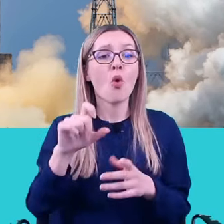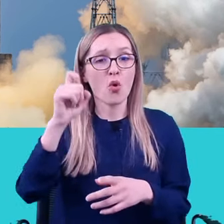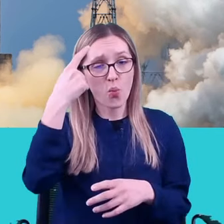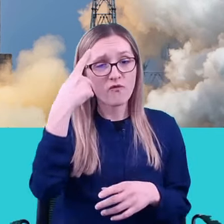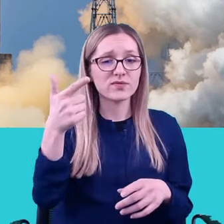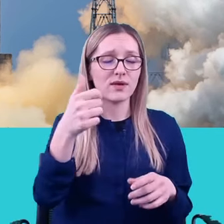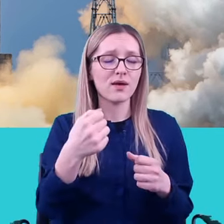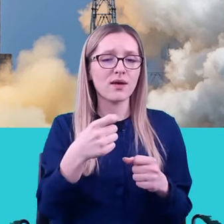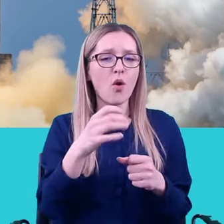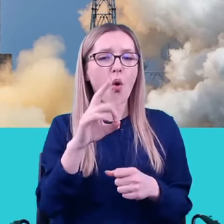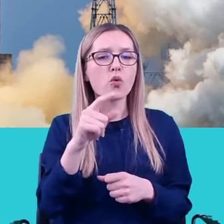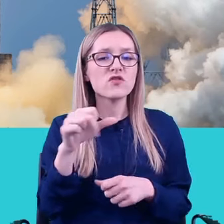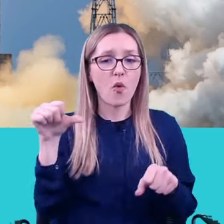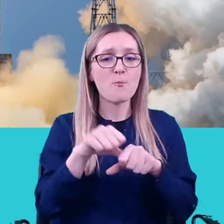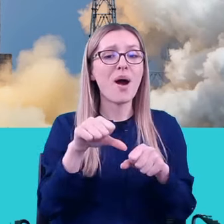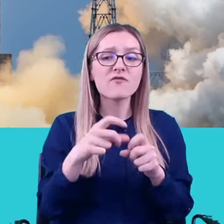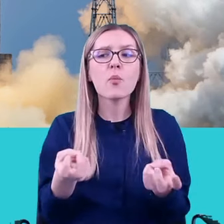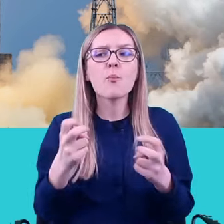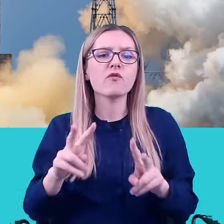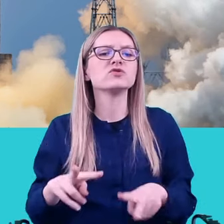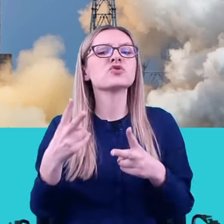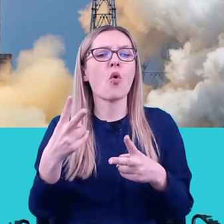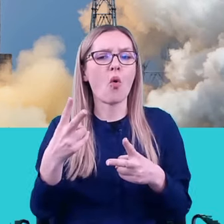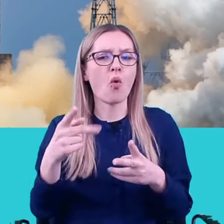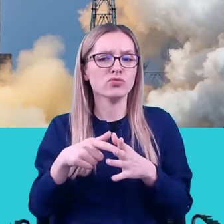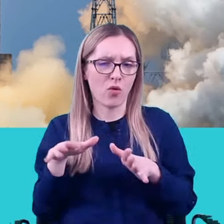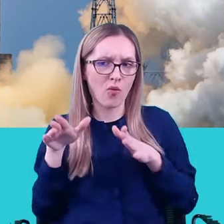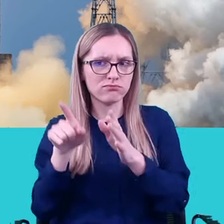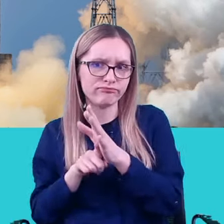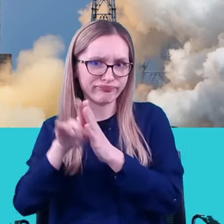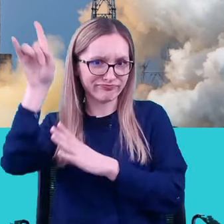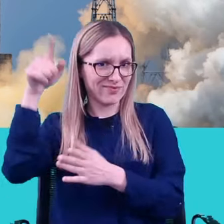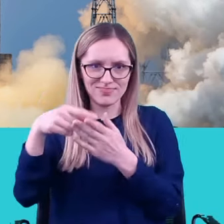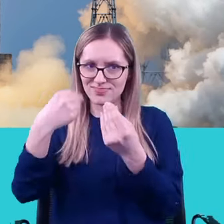where AFC and cryogenic storage were used,